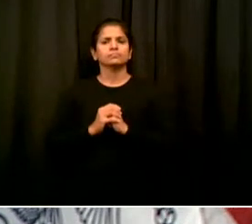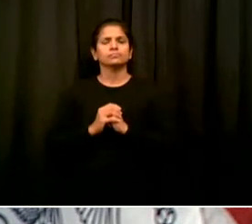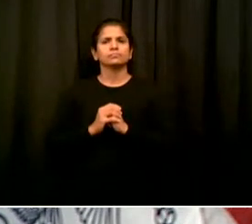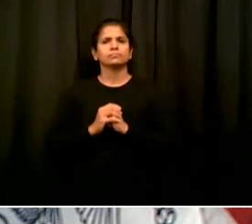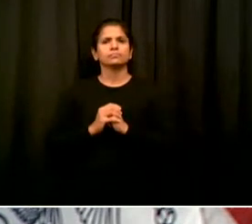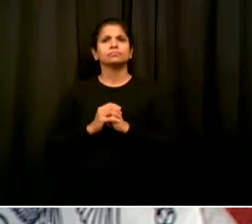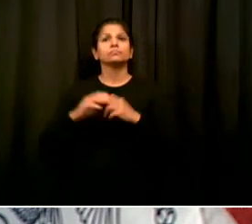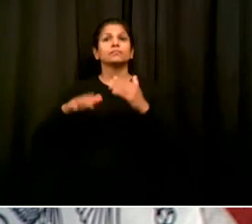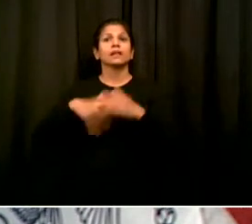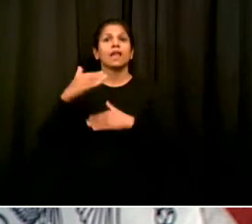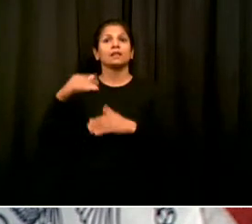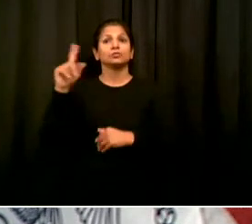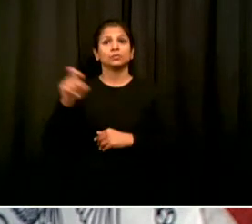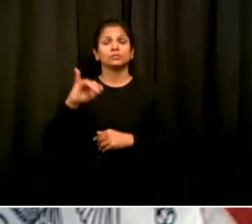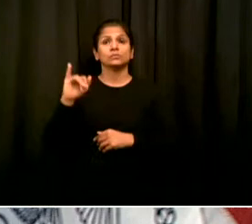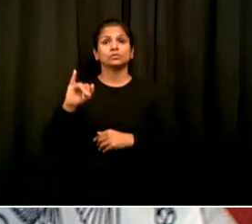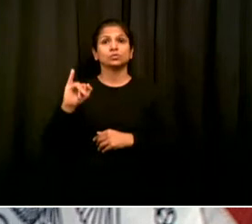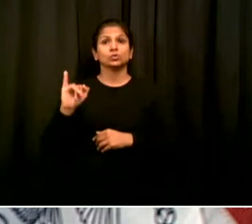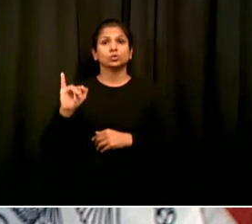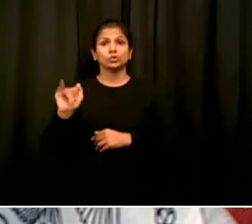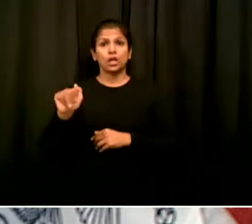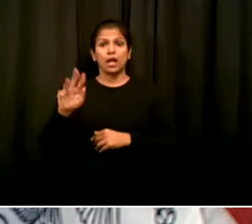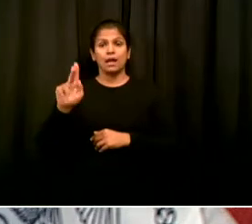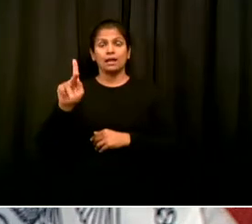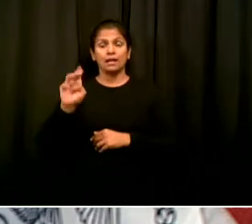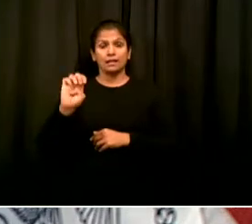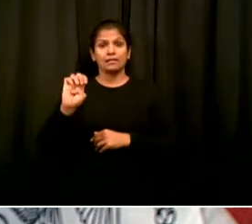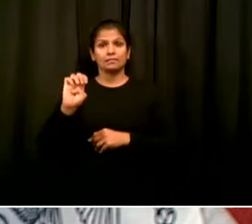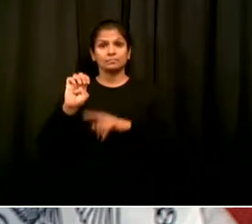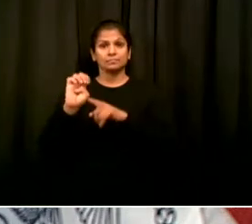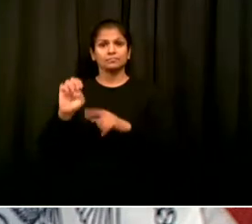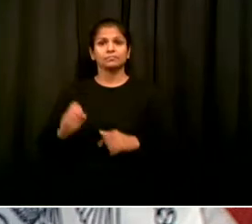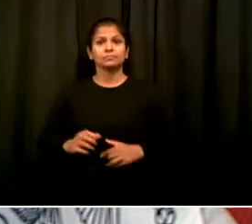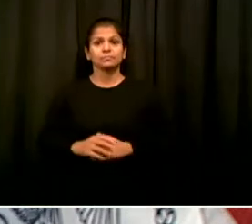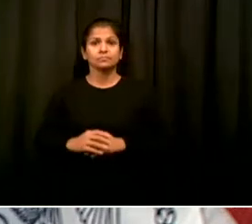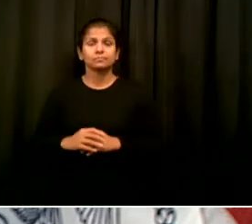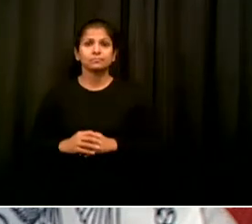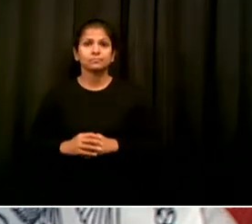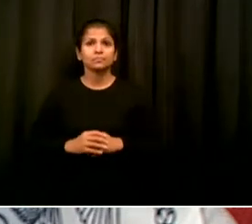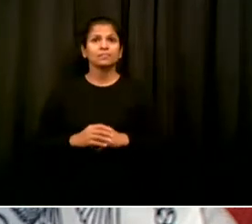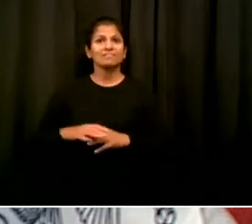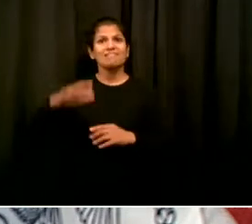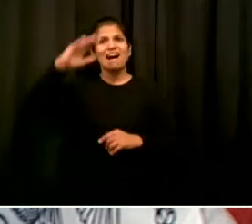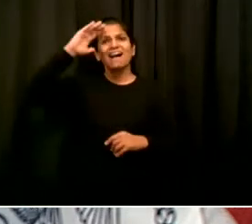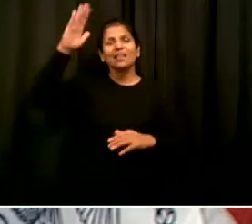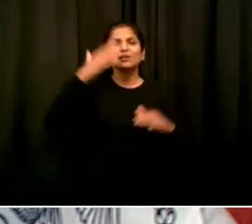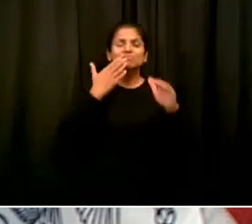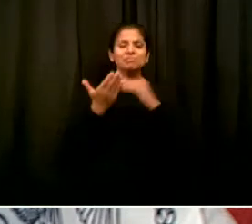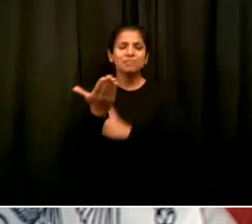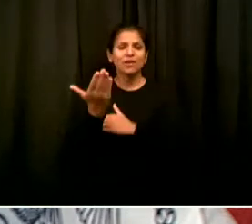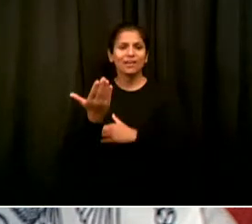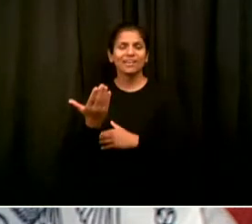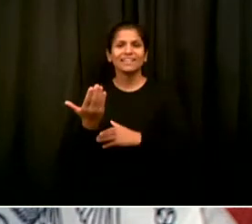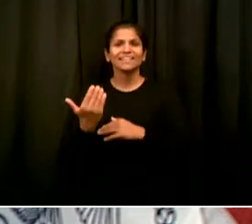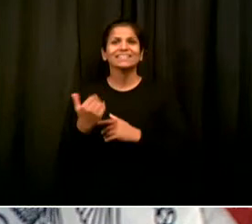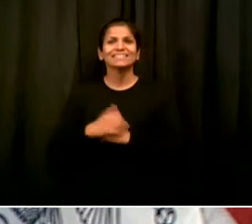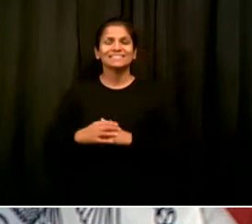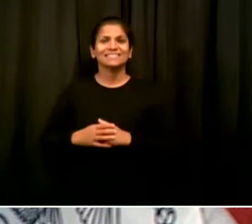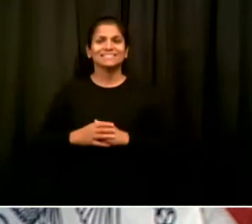A BRIGHT SPOT AND IT IS TELLING US A